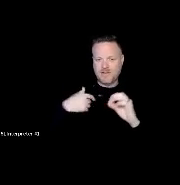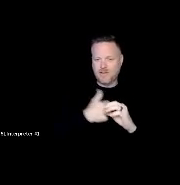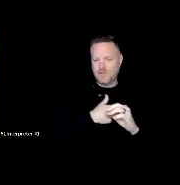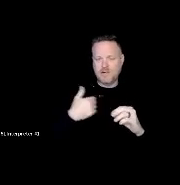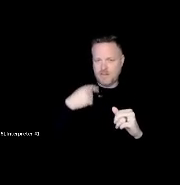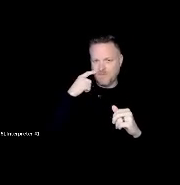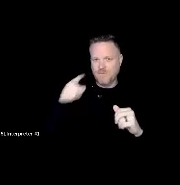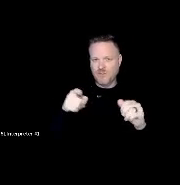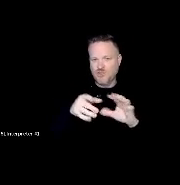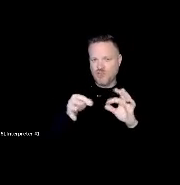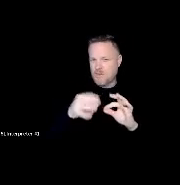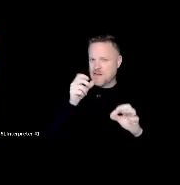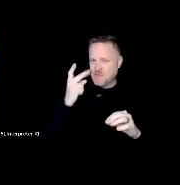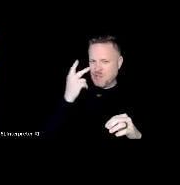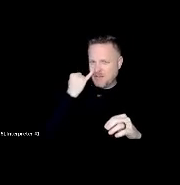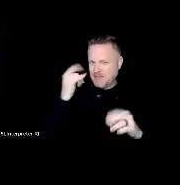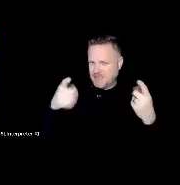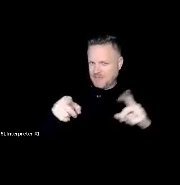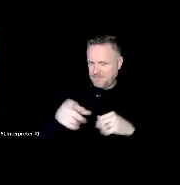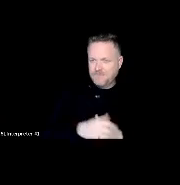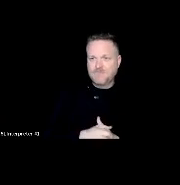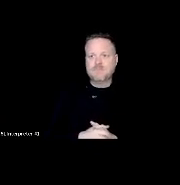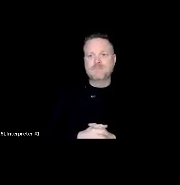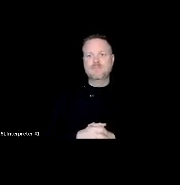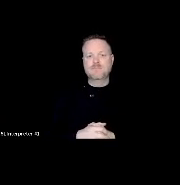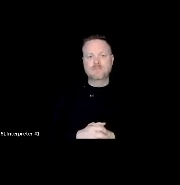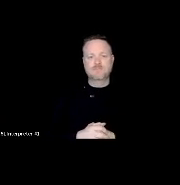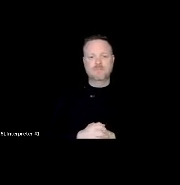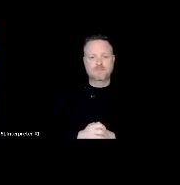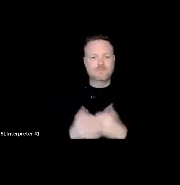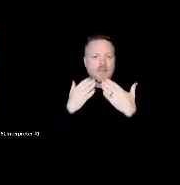I'm not sure if you can see them. Thank you, Hillary, wow,